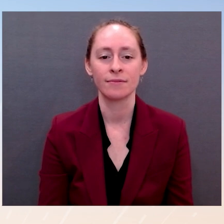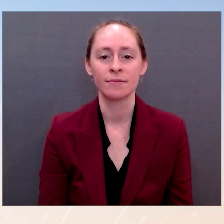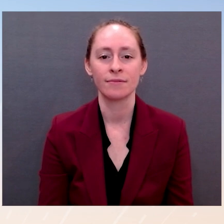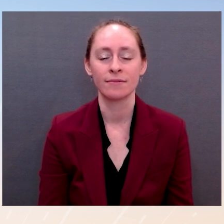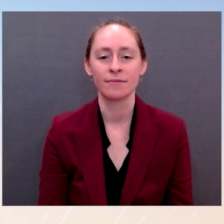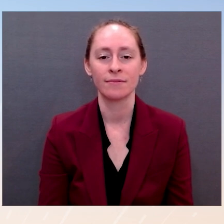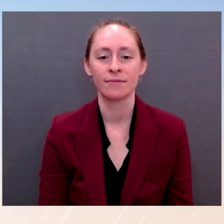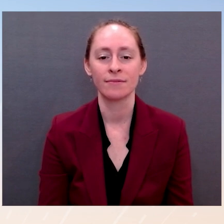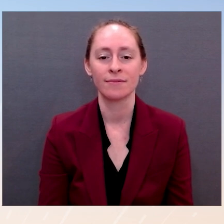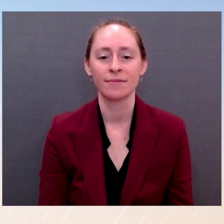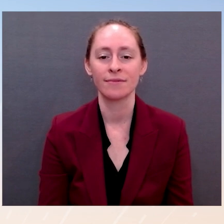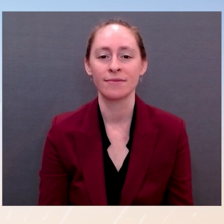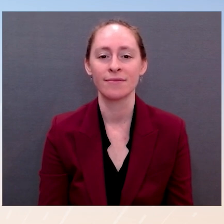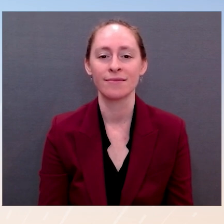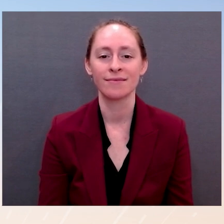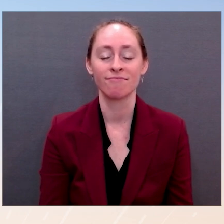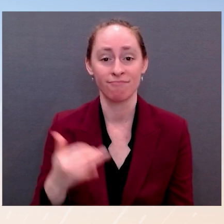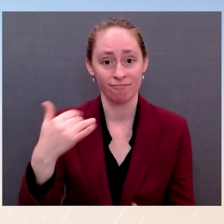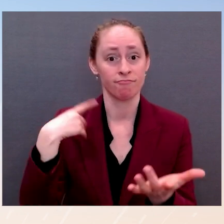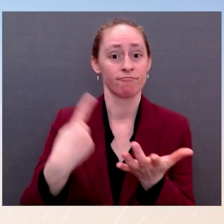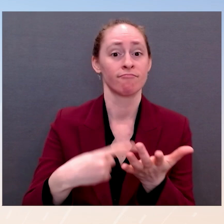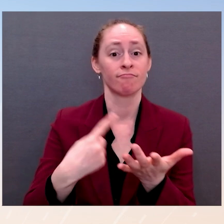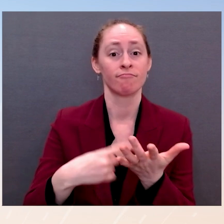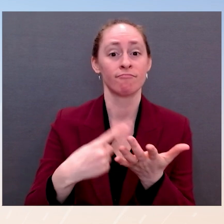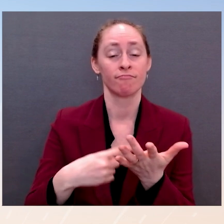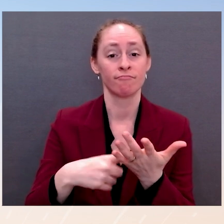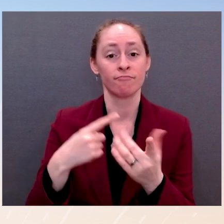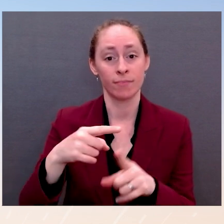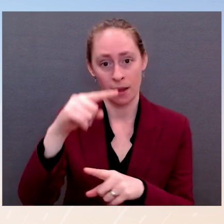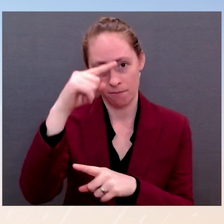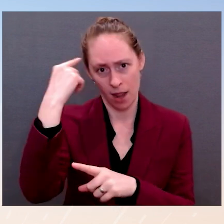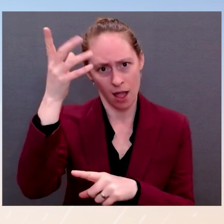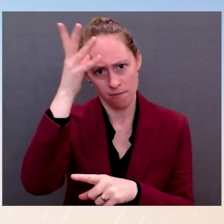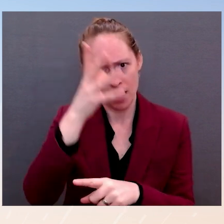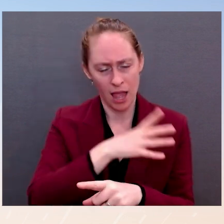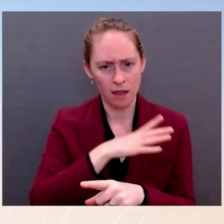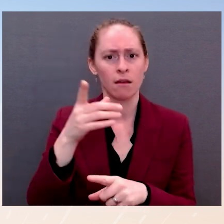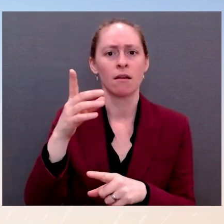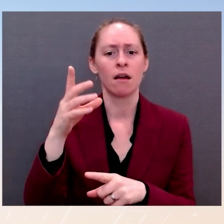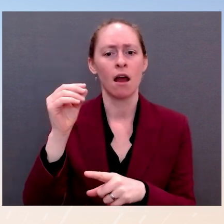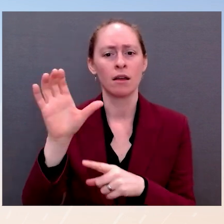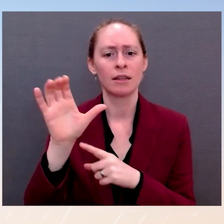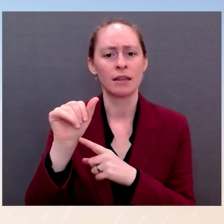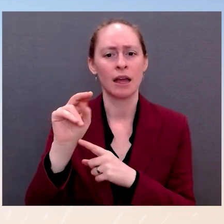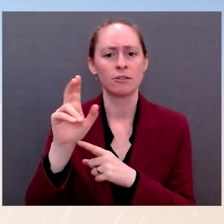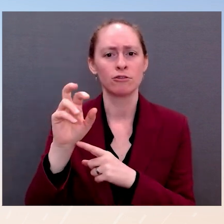Our next fireside chat is titled Black Men in Cancer Prevention, How to Cure, and it will be moderated